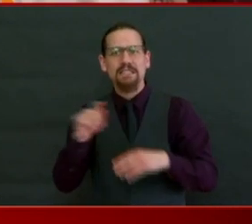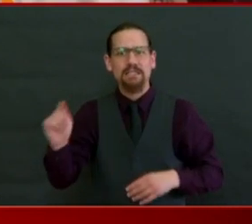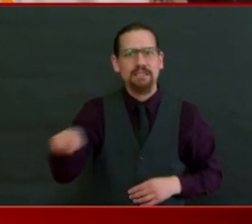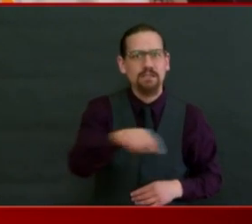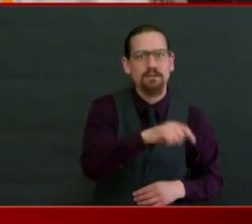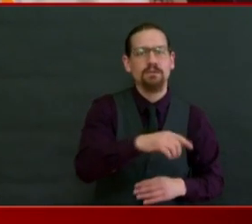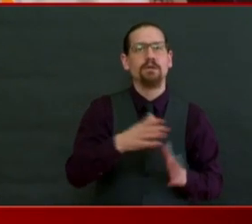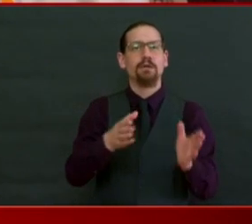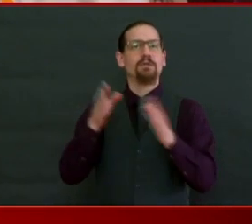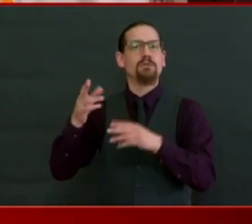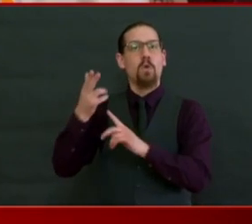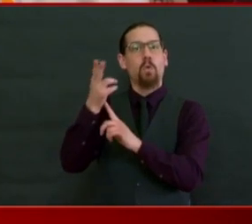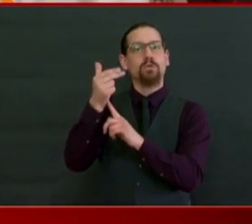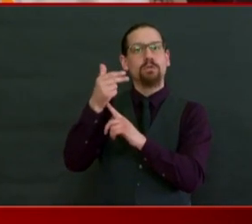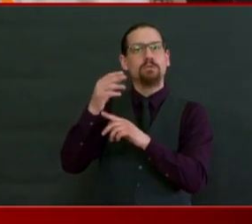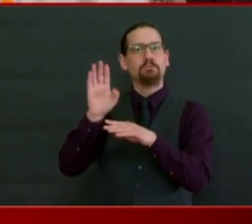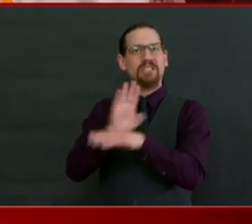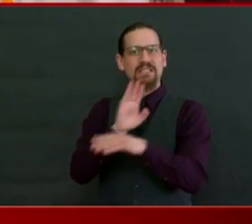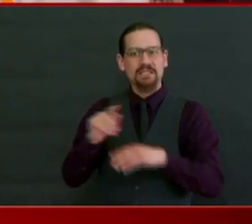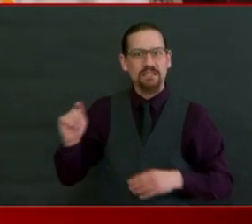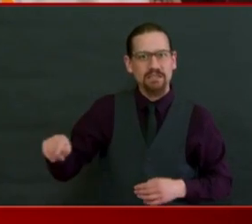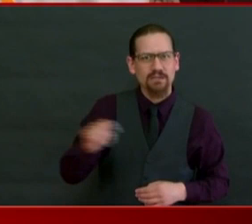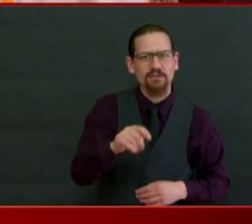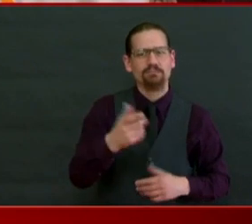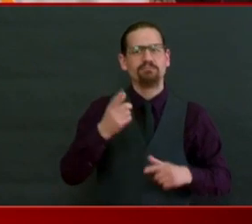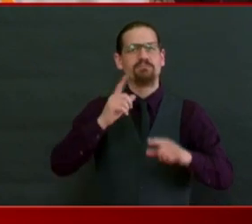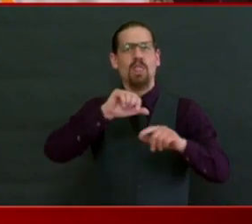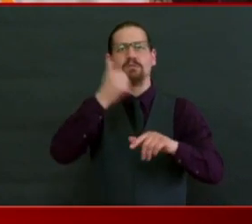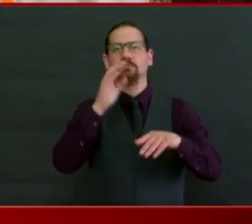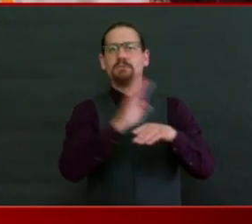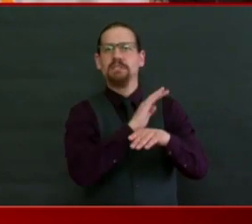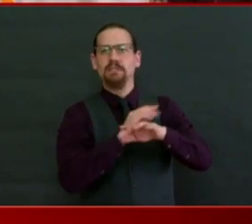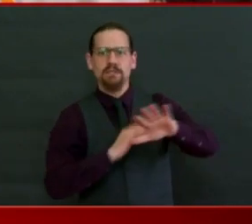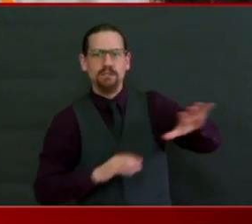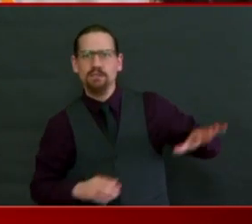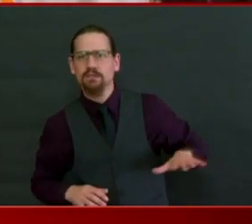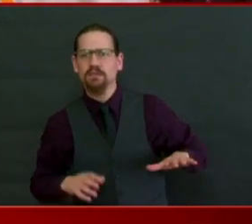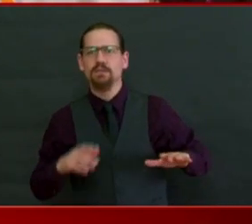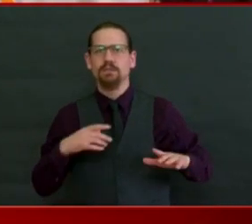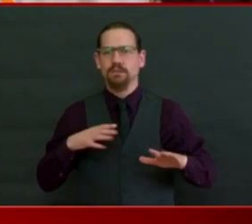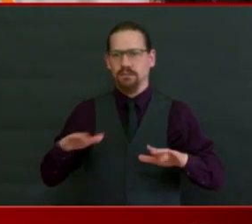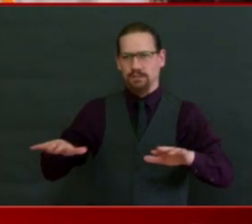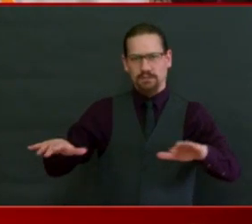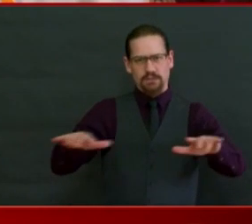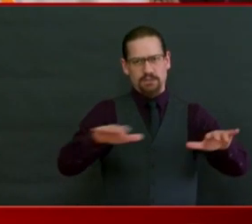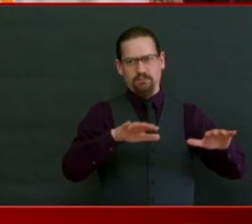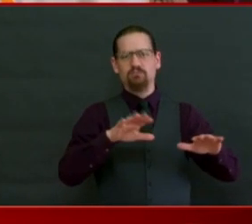BE, BY THE WAY, WE ARE IN HEAVY DISCUSSIONS WITH RESTAURANT OWNERS AND HOTEL YEARS --